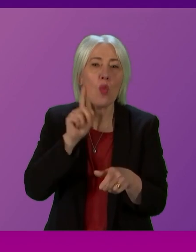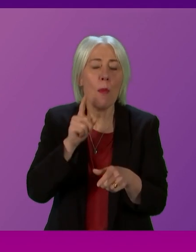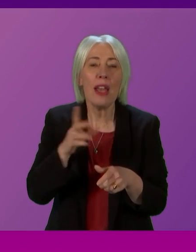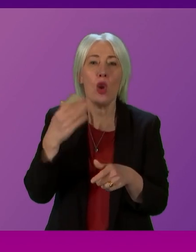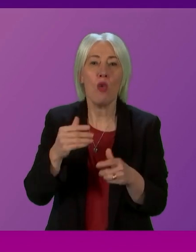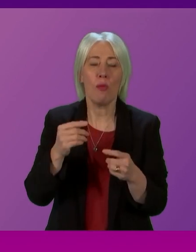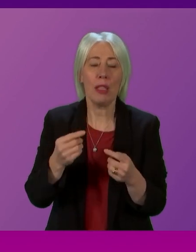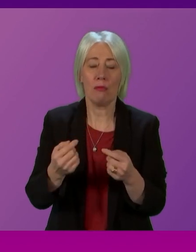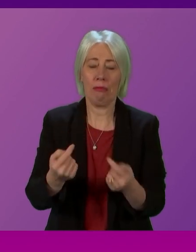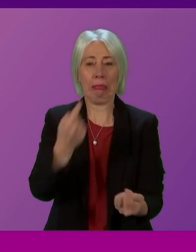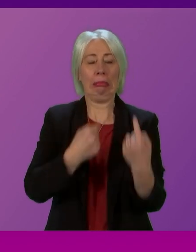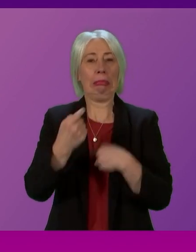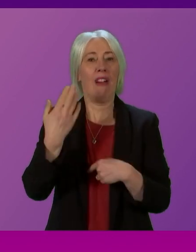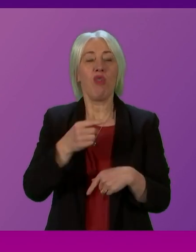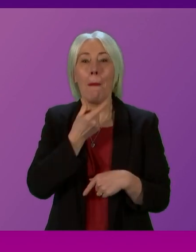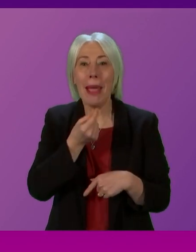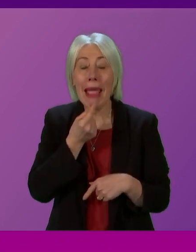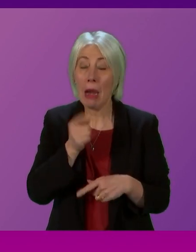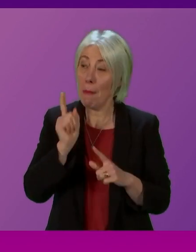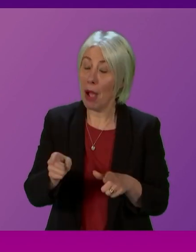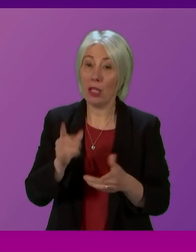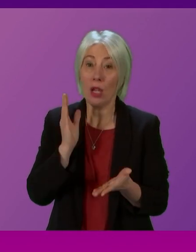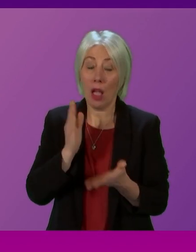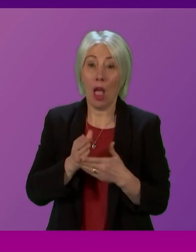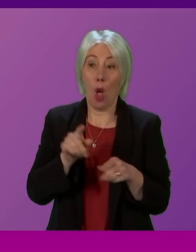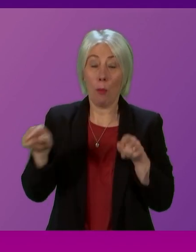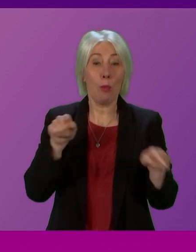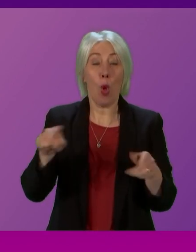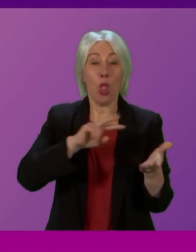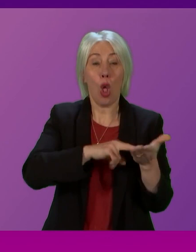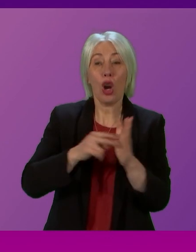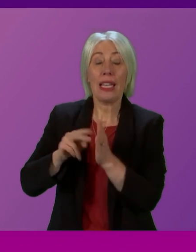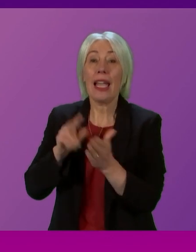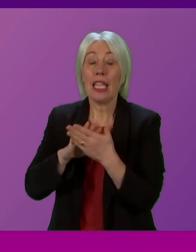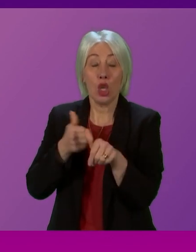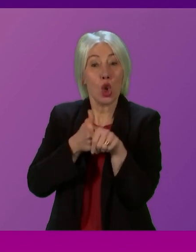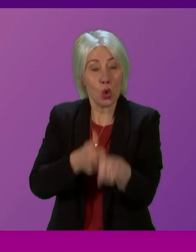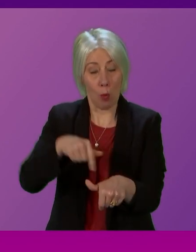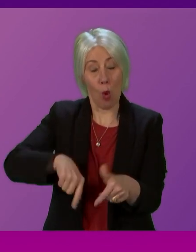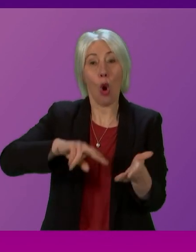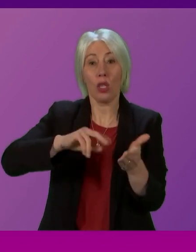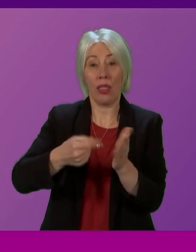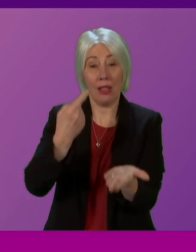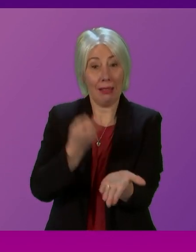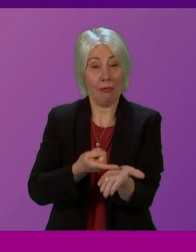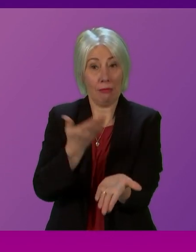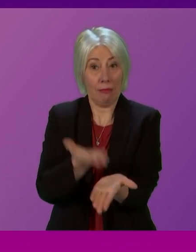against them, were supportive of the legislation, and they deal with the situation around trans